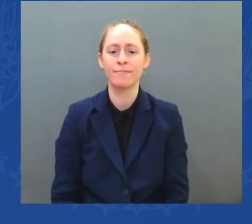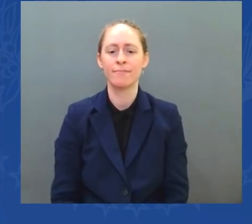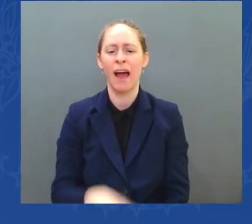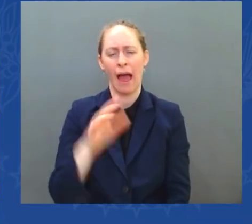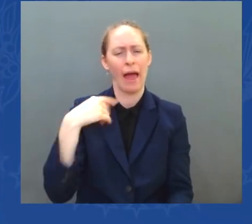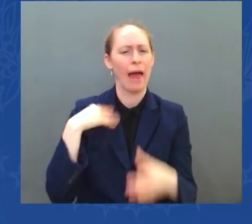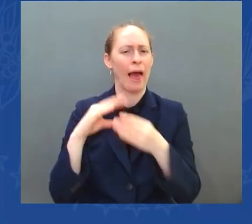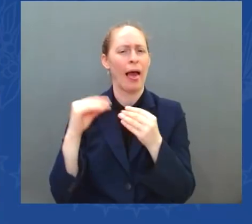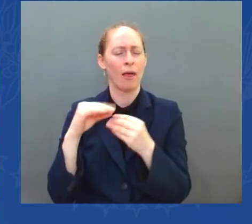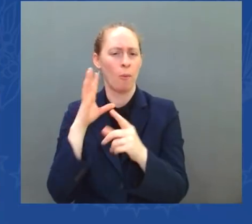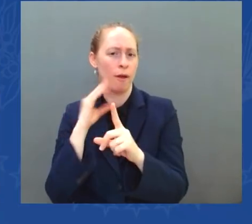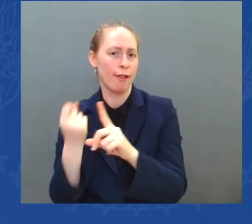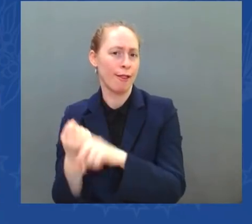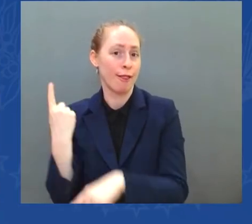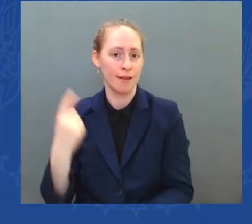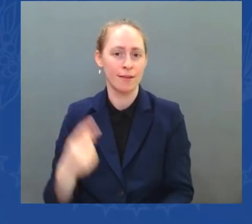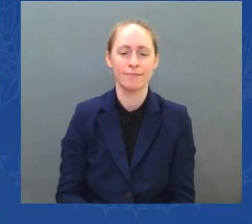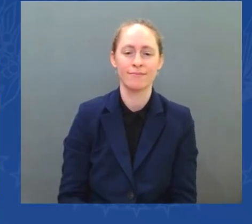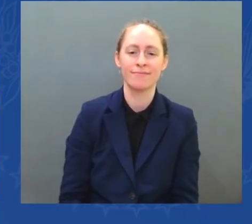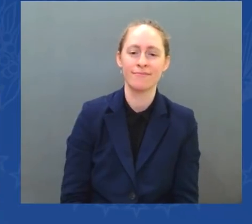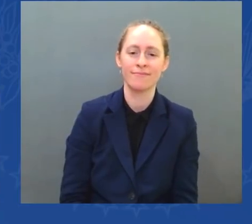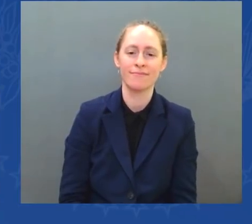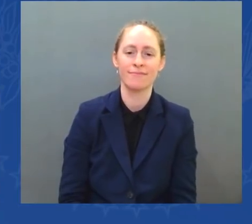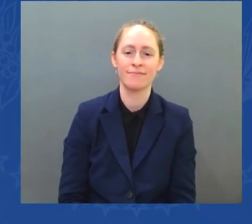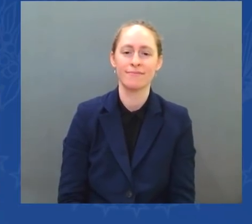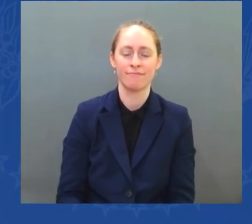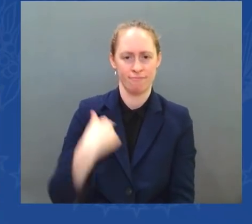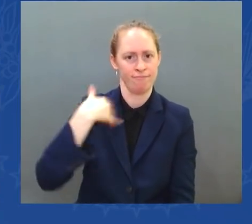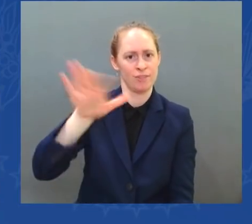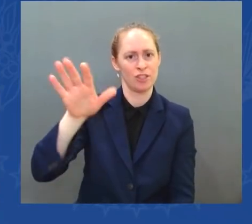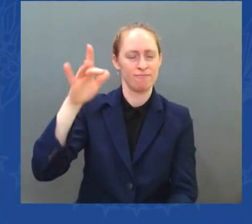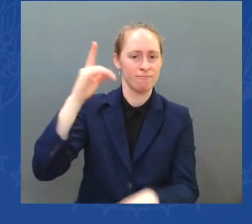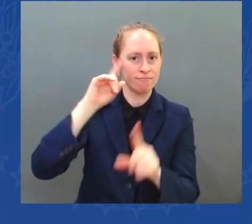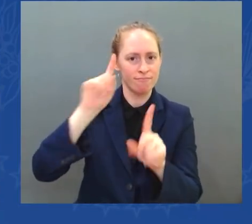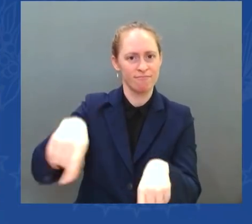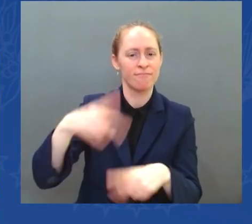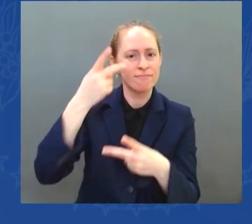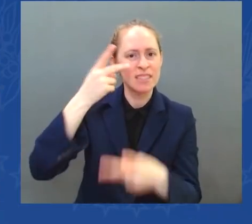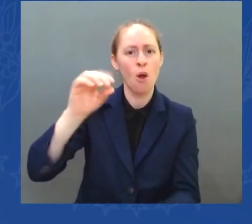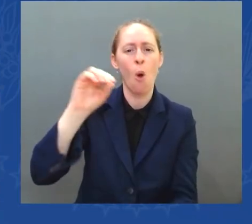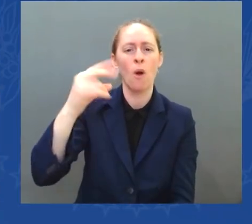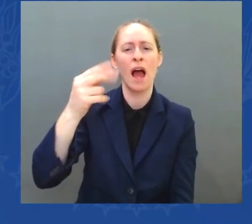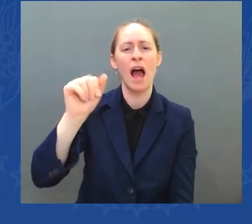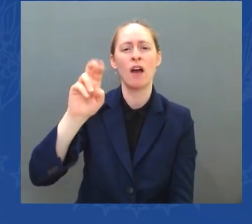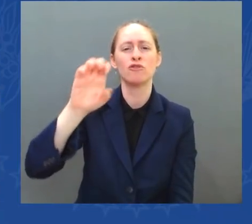And I was trying to get on the Air Force and going up an escalator and had a sign at the top